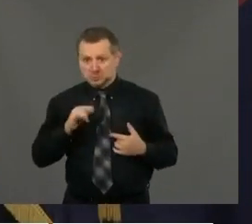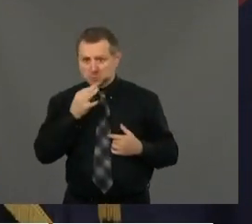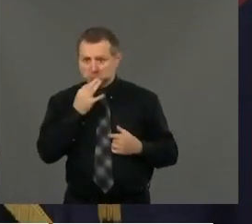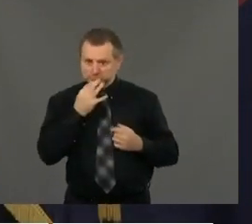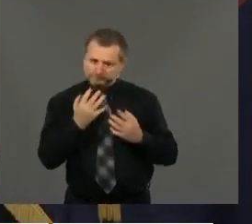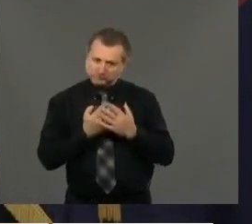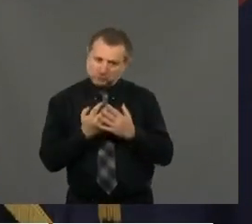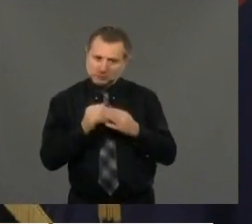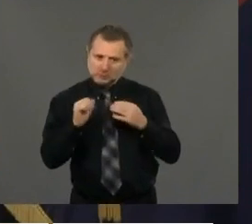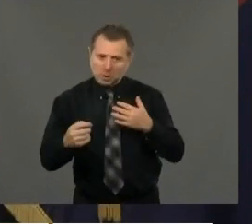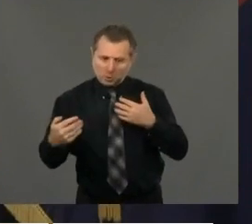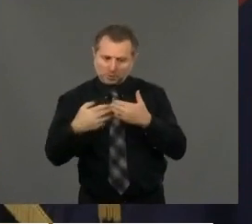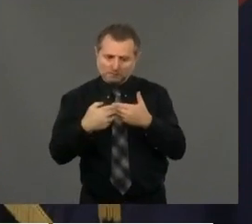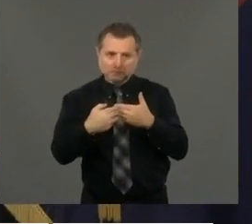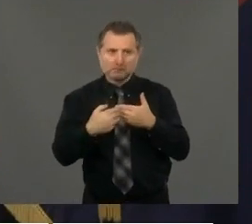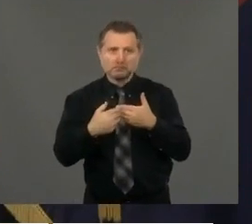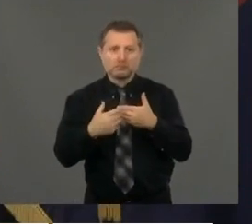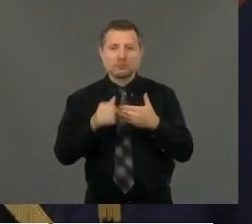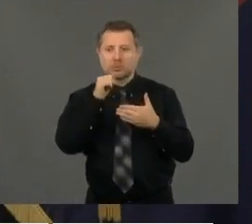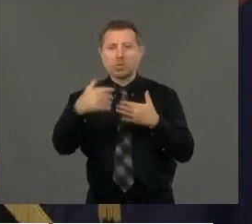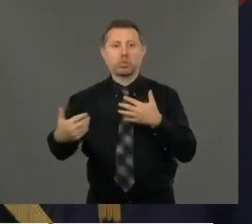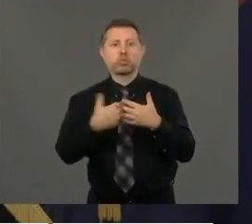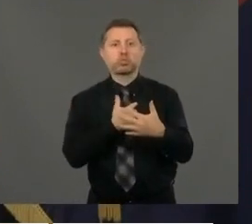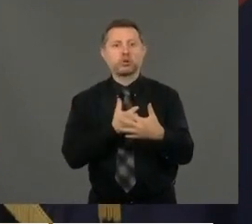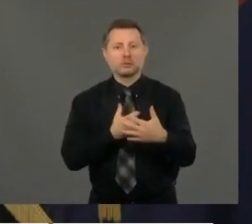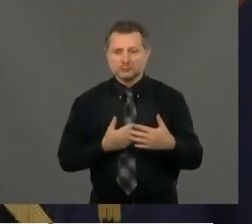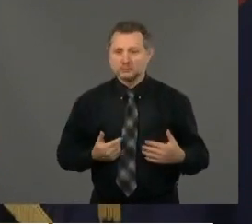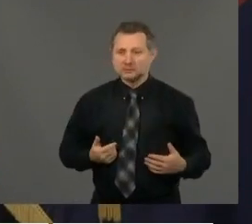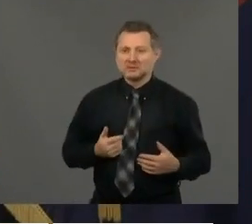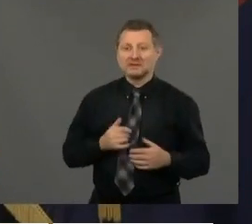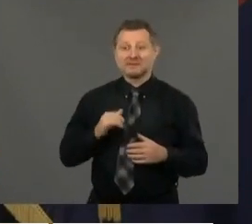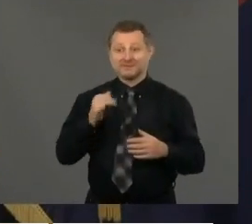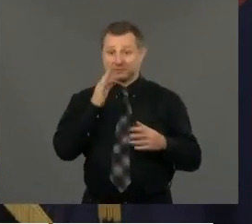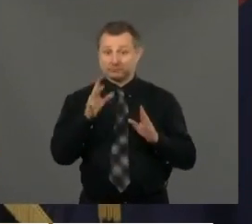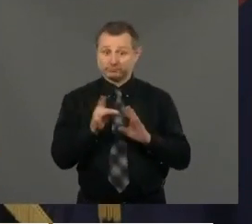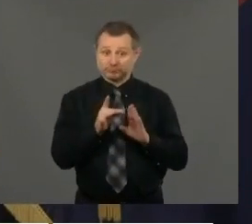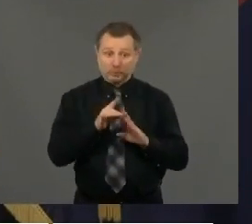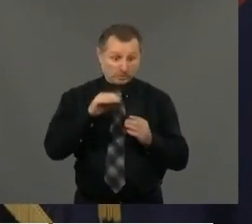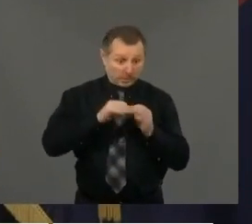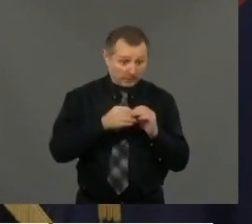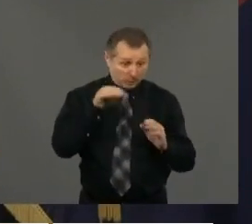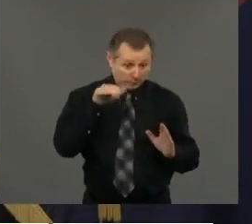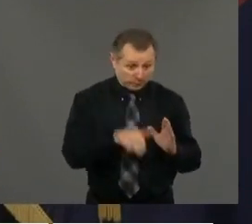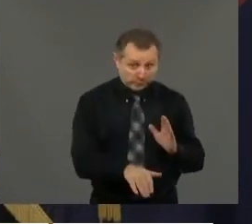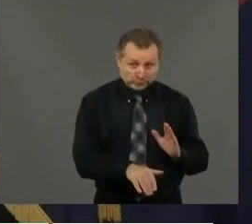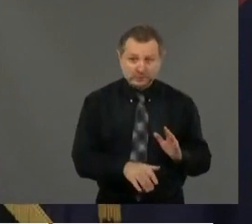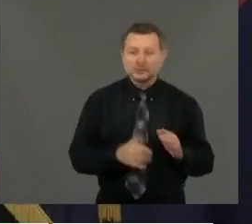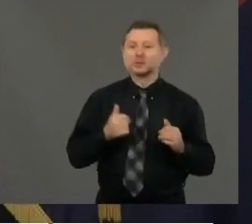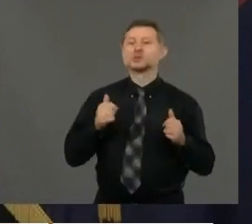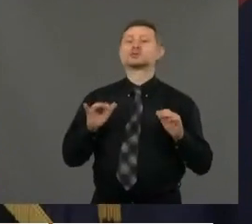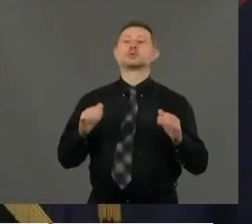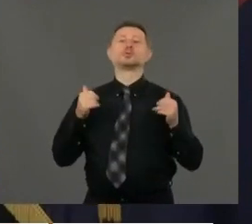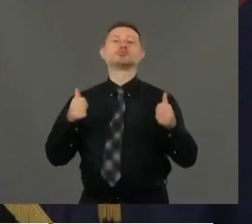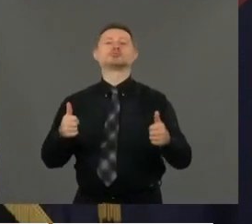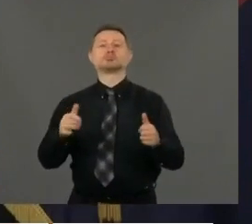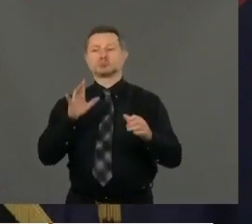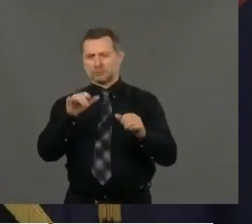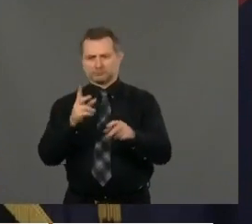SETTING, OR DOWN TO A MERV 11, THAT IS THE FLOOR AND THE CEILING, IF YOU WILL. I AM EXCITED ABOUT THE POSSIBILITY.